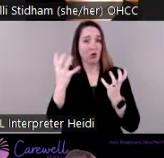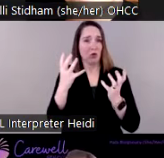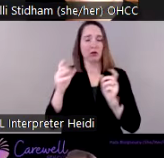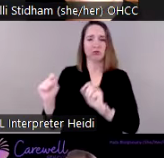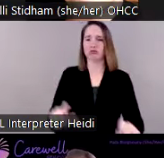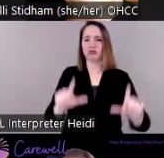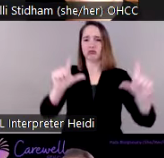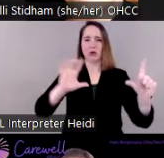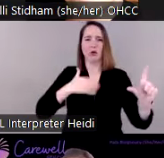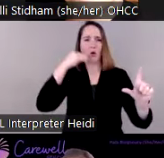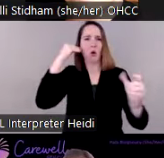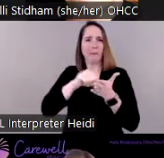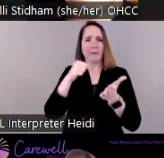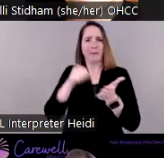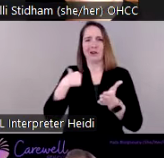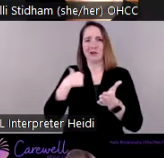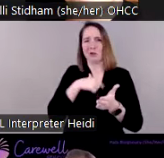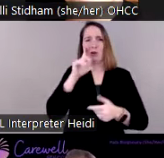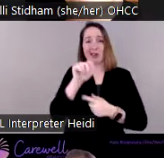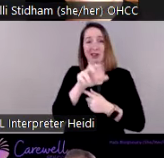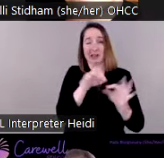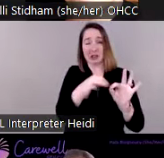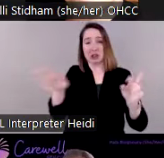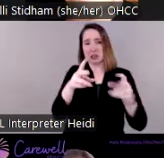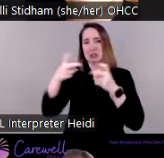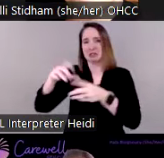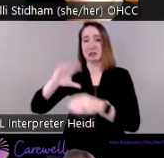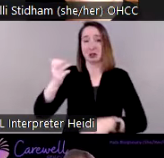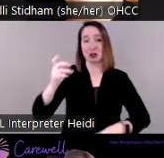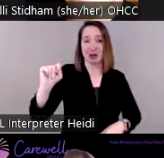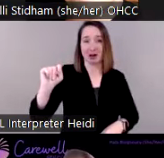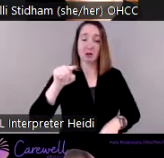page and we'll share that link in the